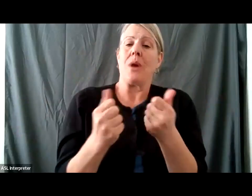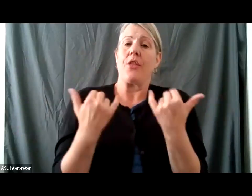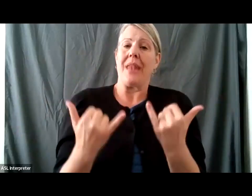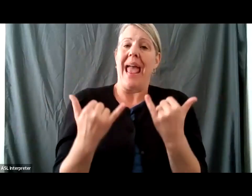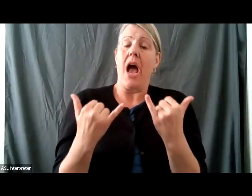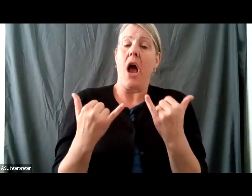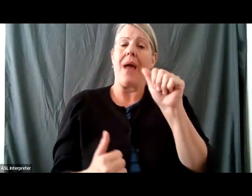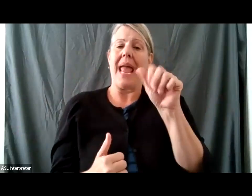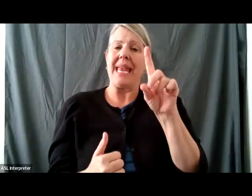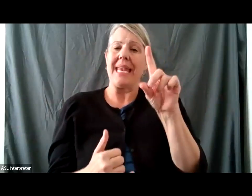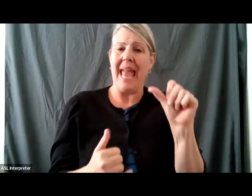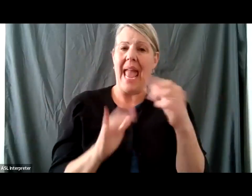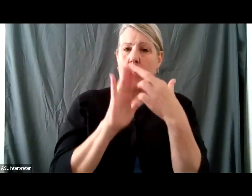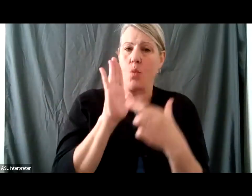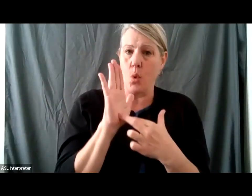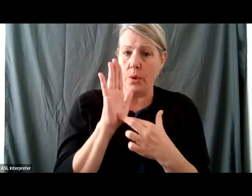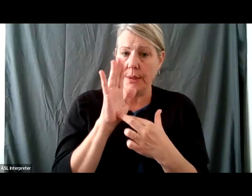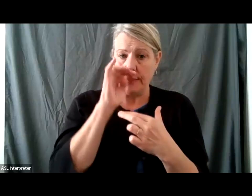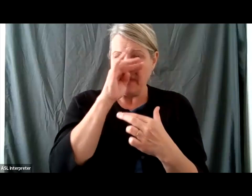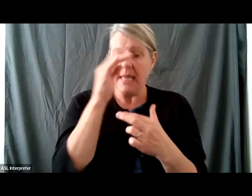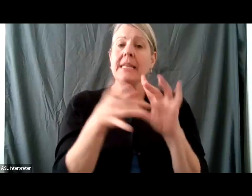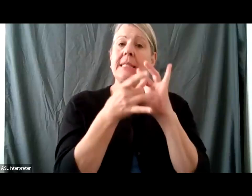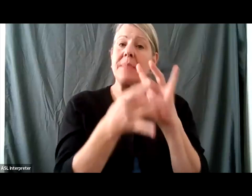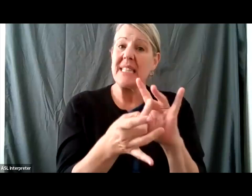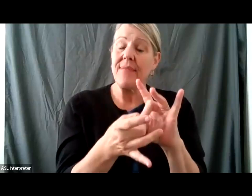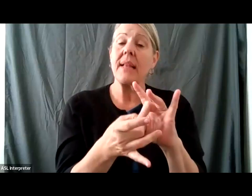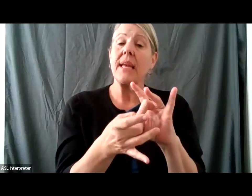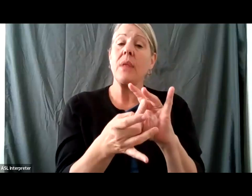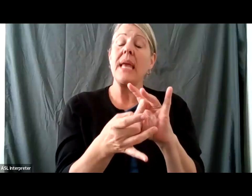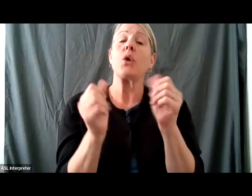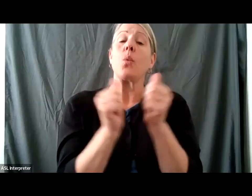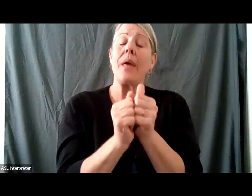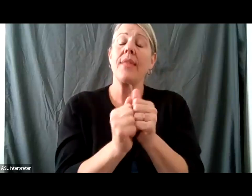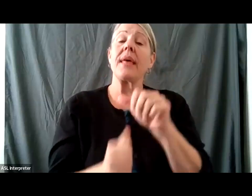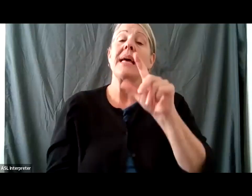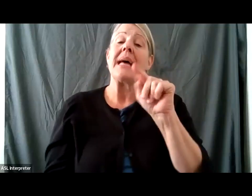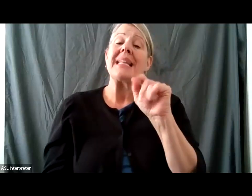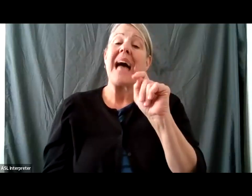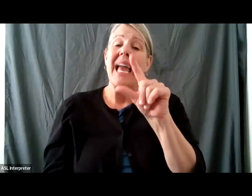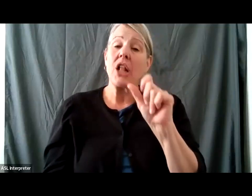ADA regulations, particularly Title II which covers state and local government entities.